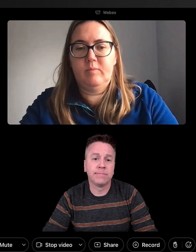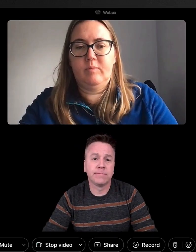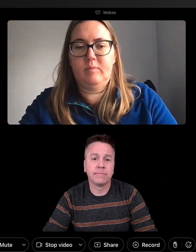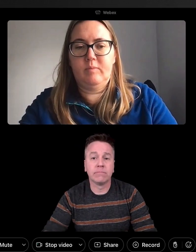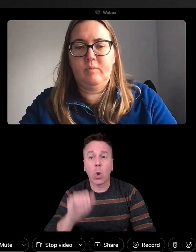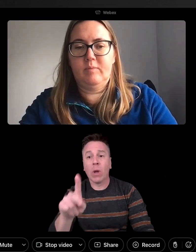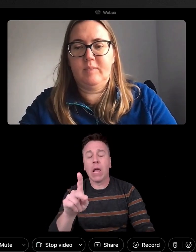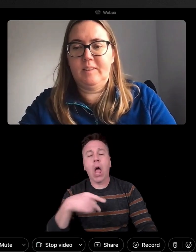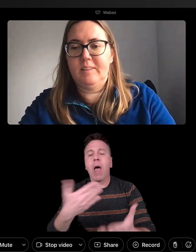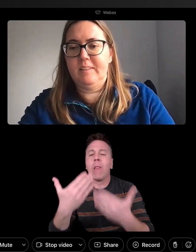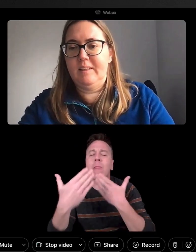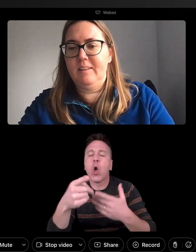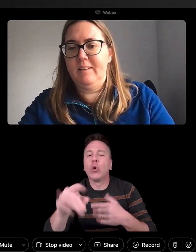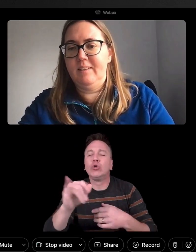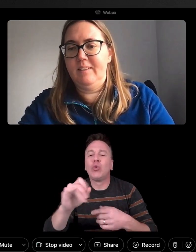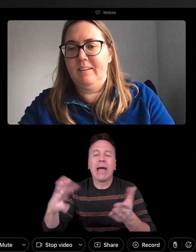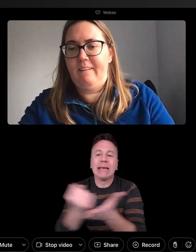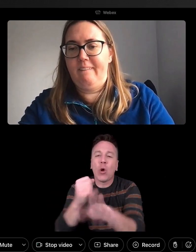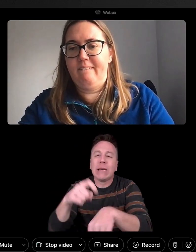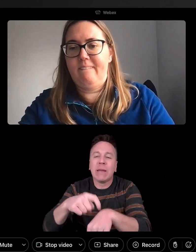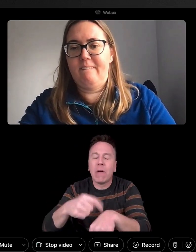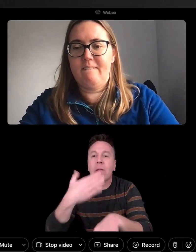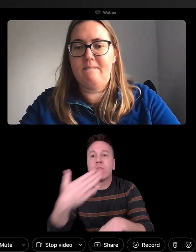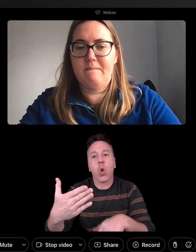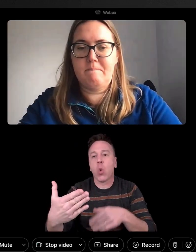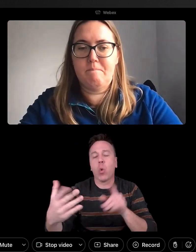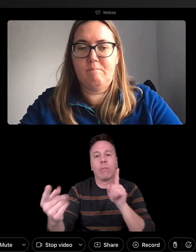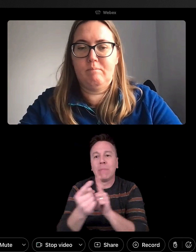Well, I want to thank you for taking some time with me today to share what's important